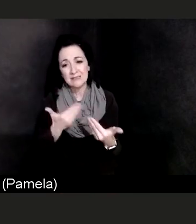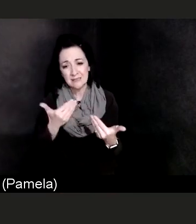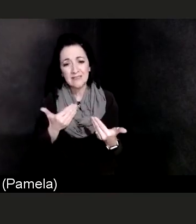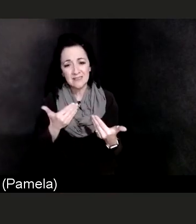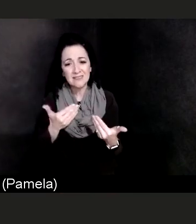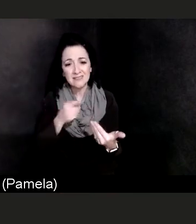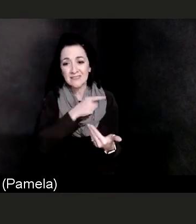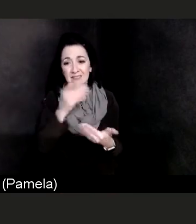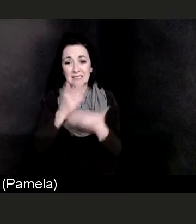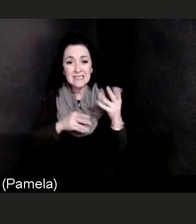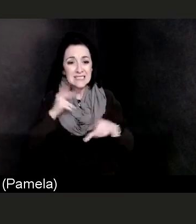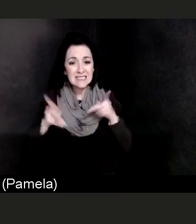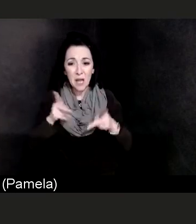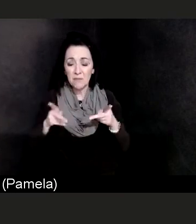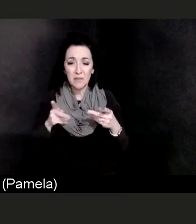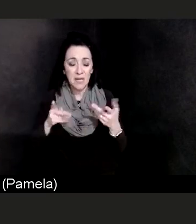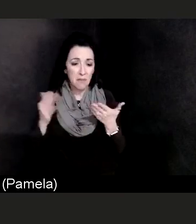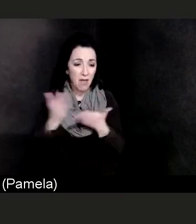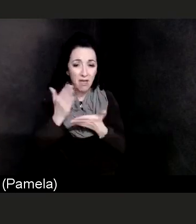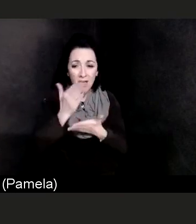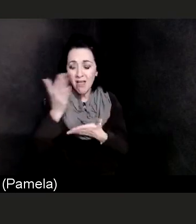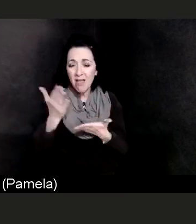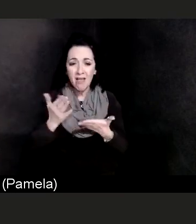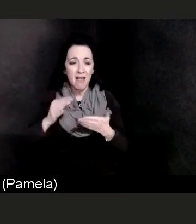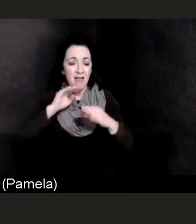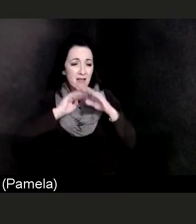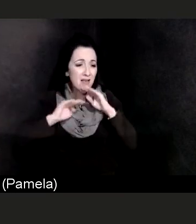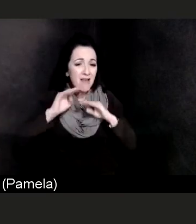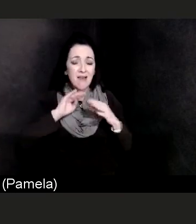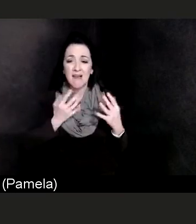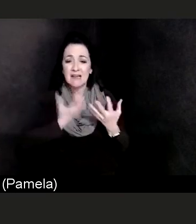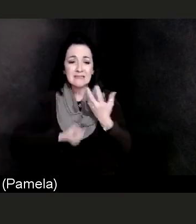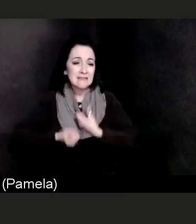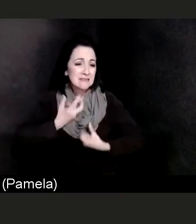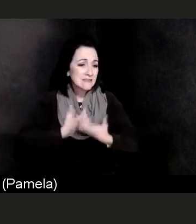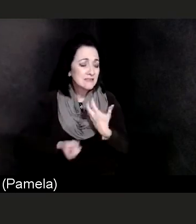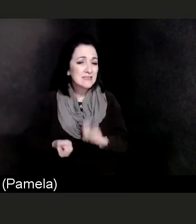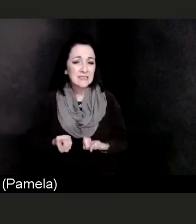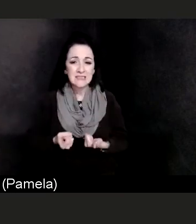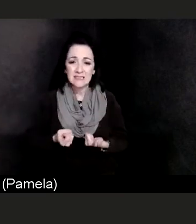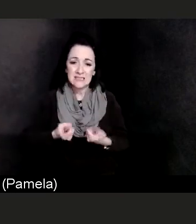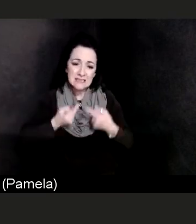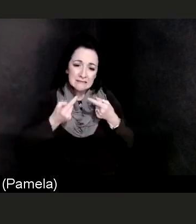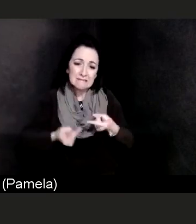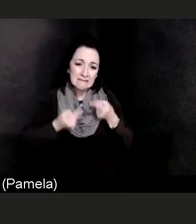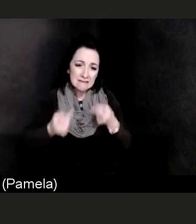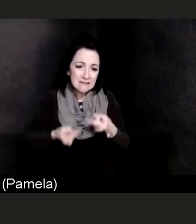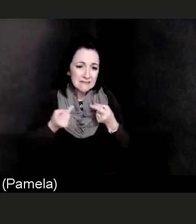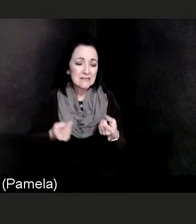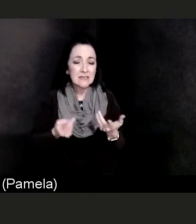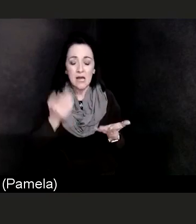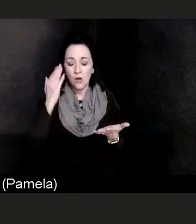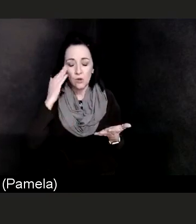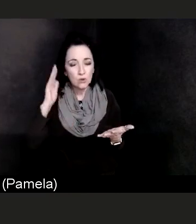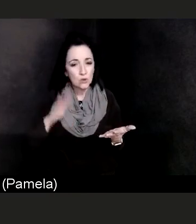I can tell you that there are all kinds of reasons. And I can tell you that some of it is a Federal or some of it is State or whatever,